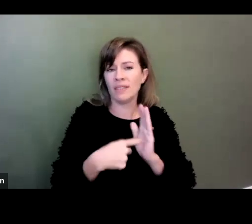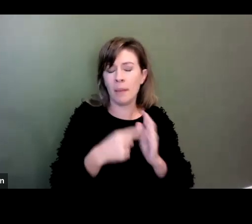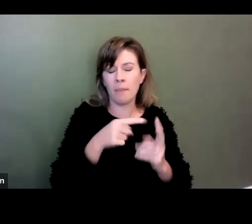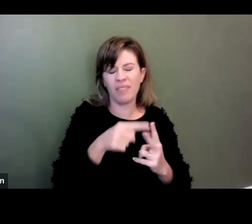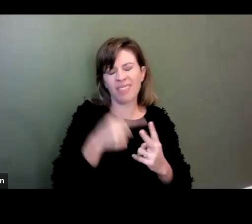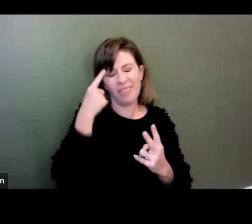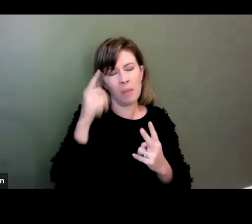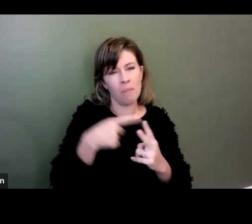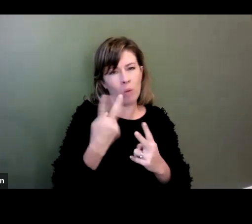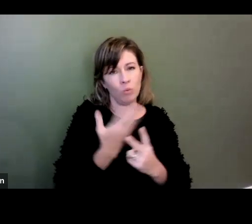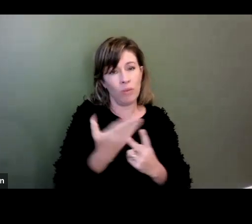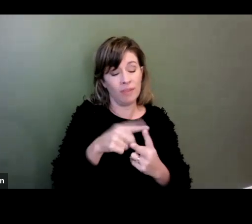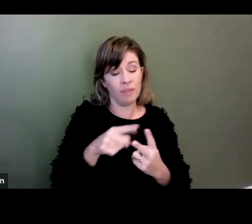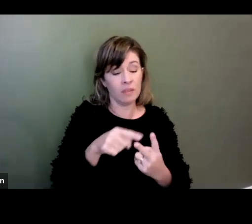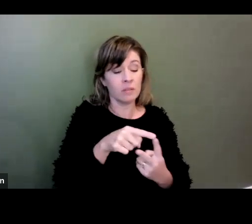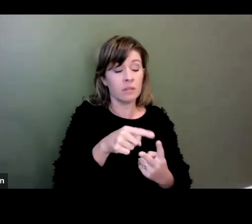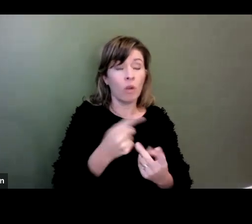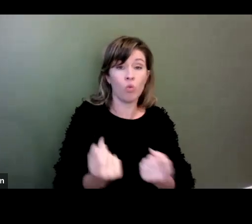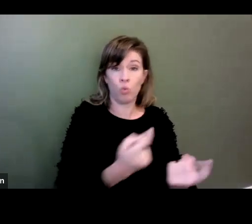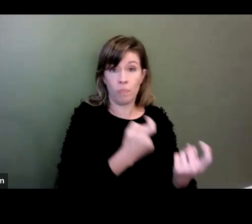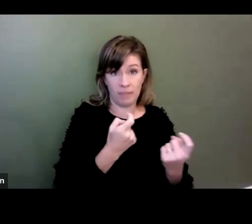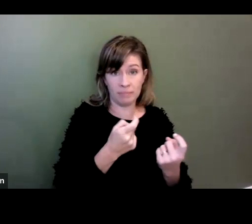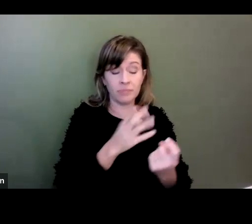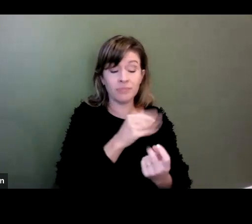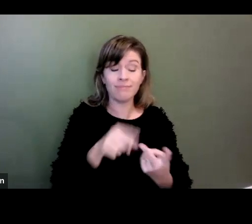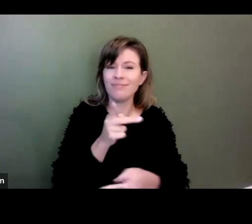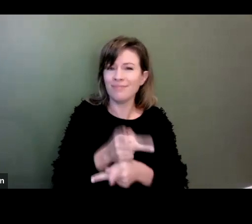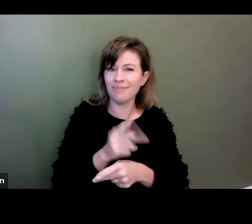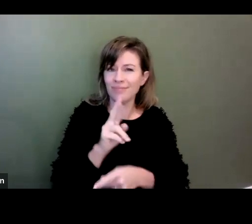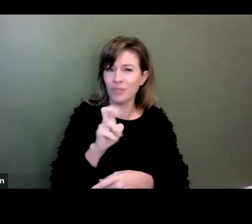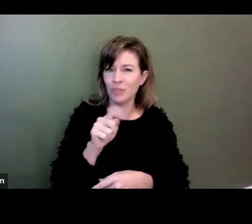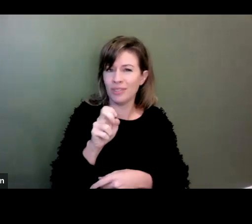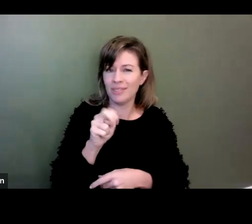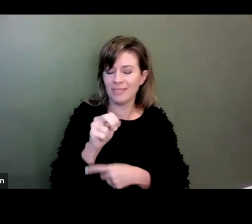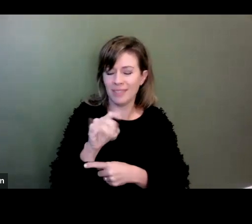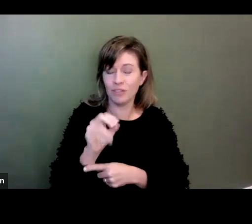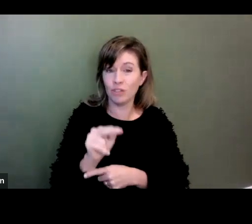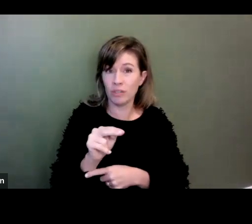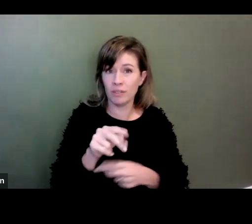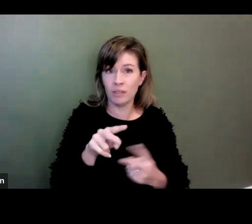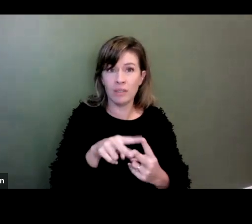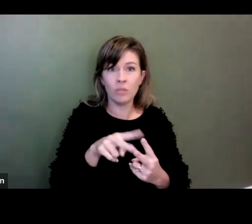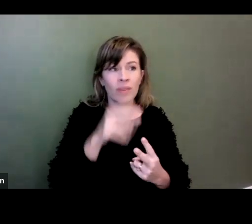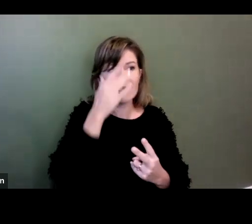with support is recruitment and retention. And these have been